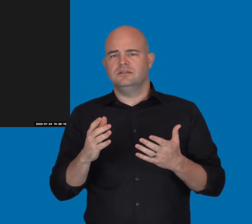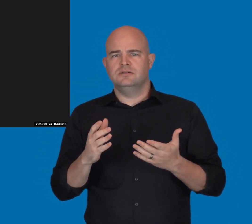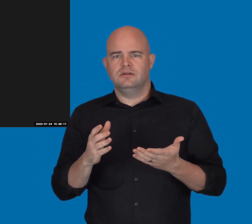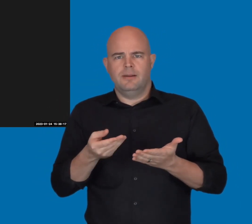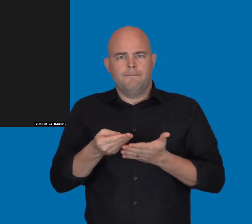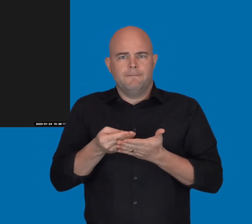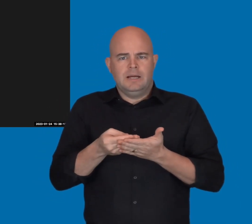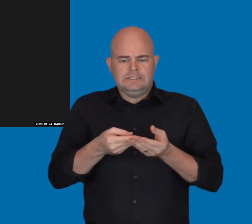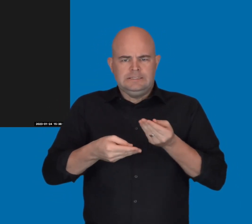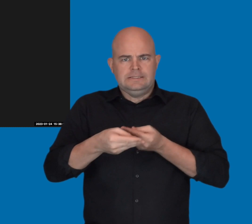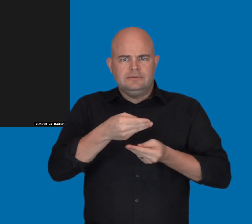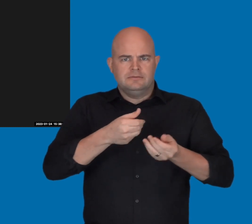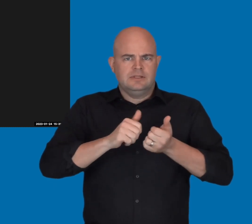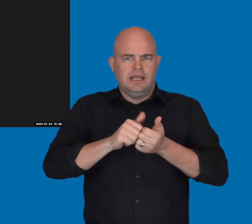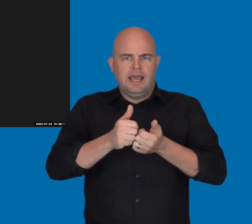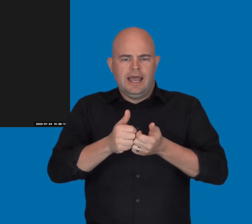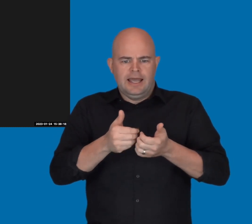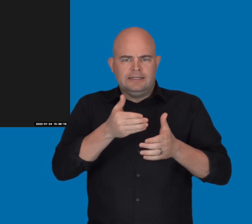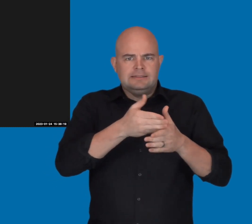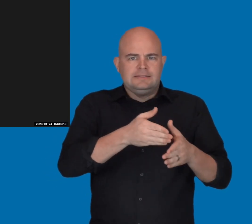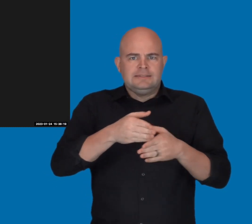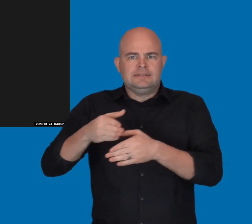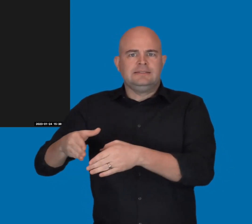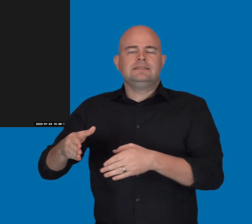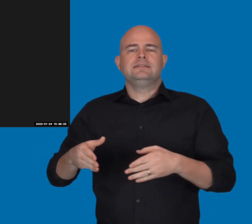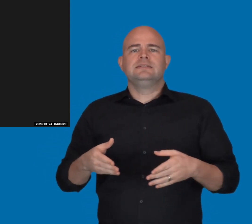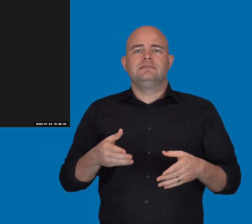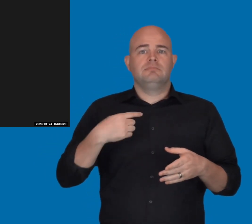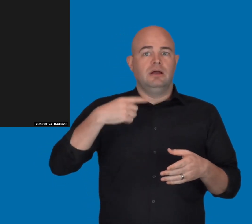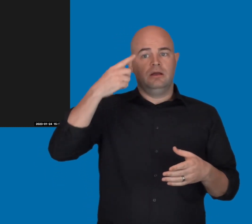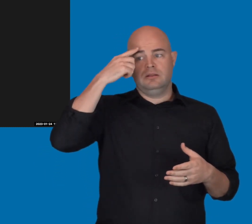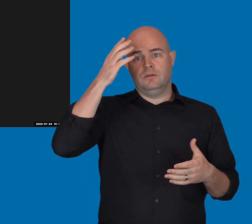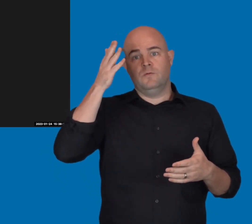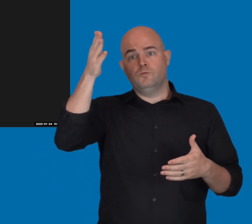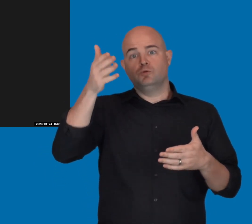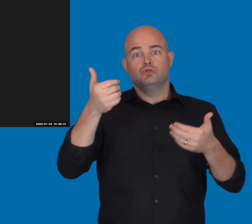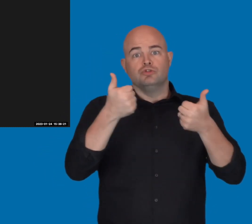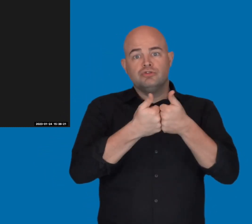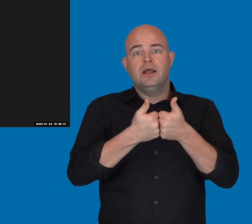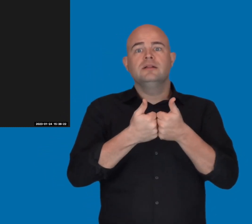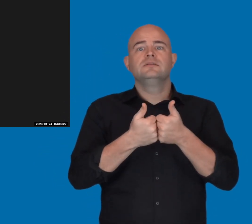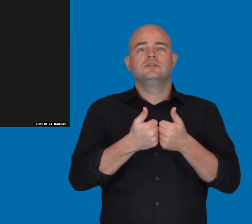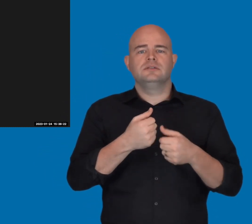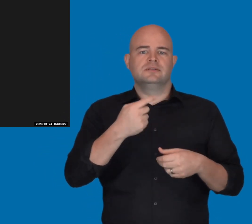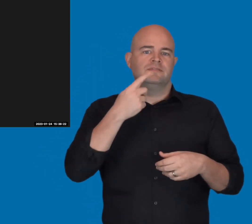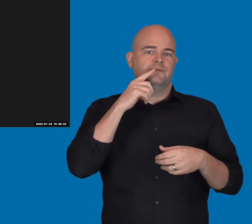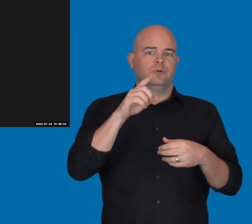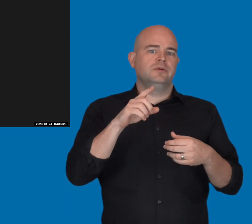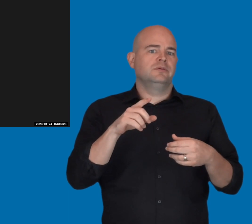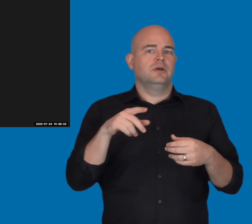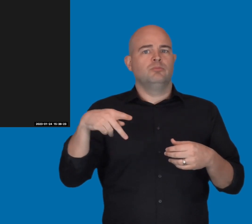That task force includes Aaron as a representative of SAS so that we're constantly thinking